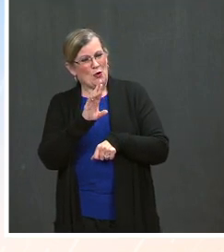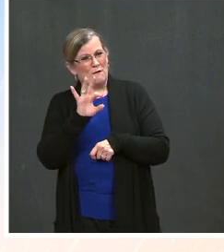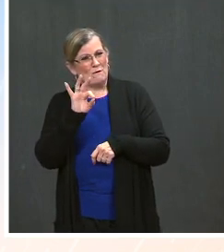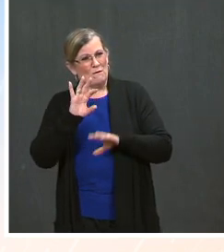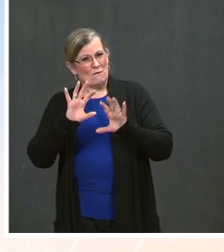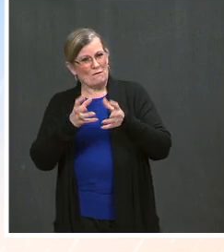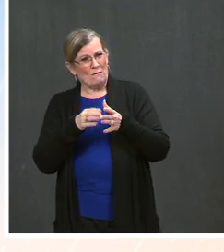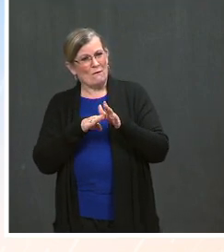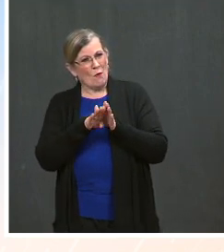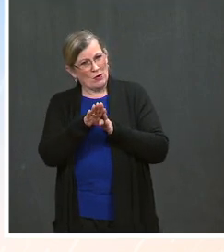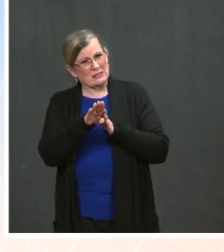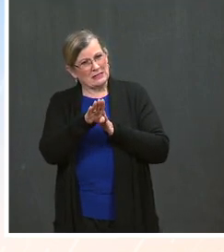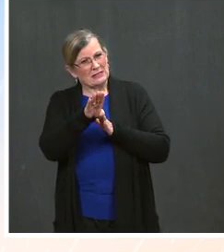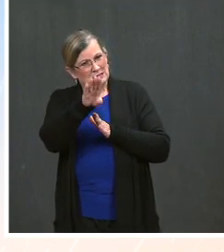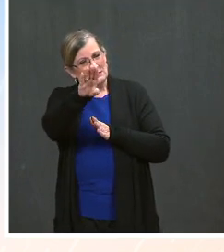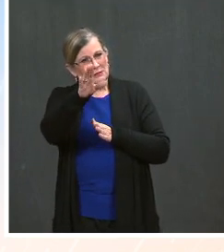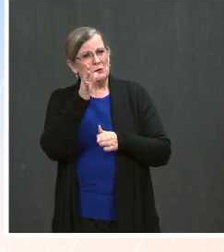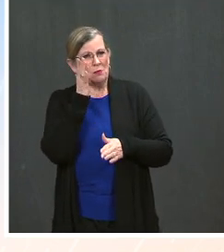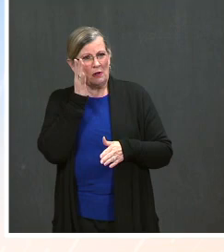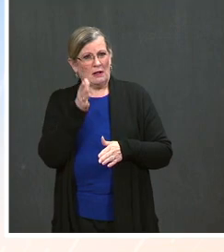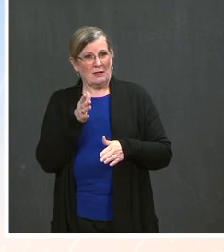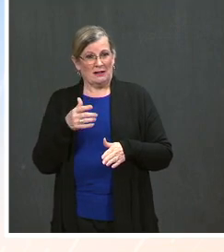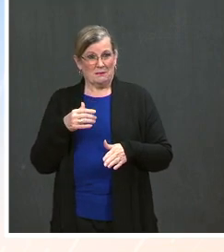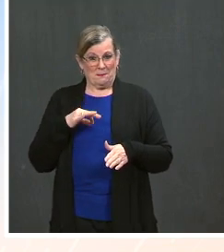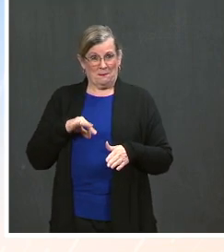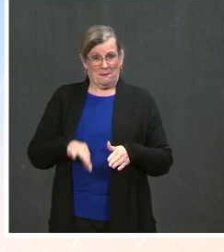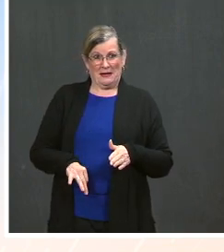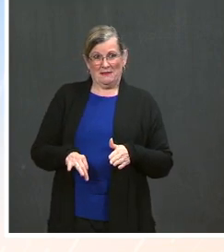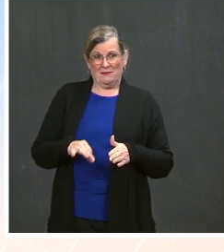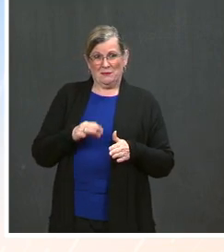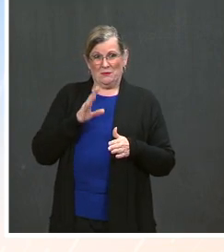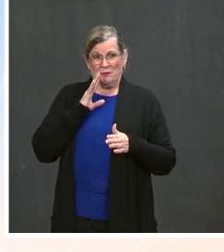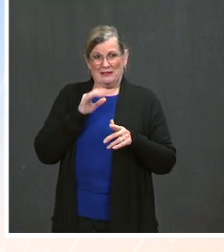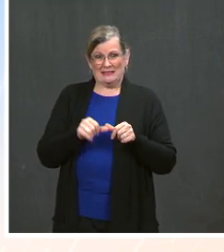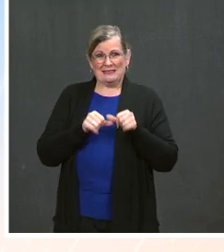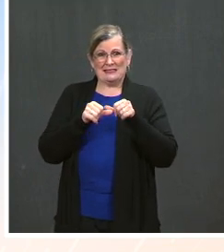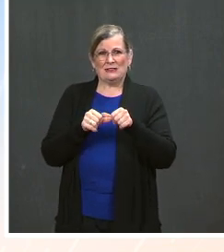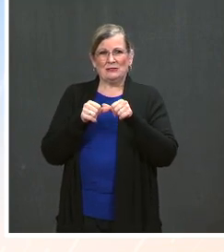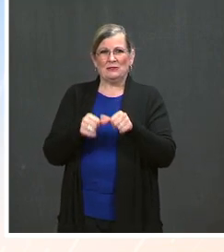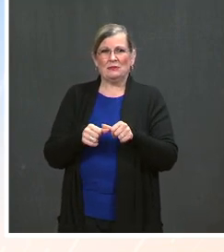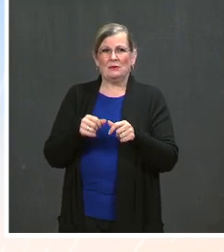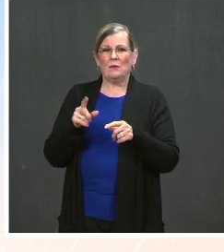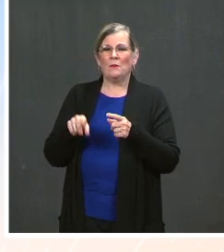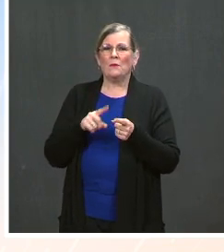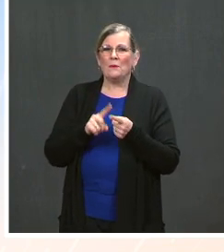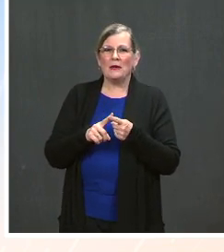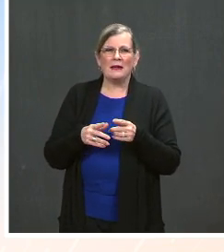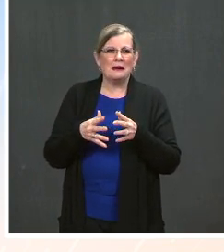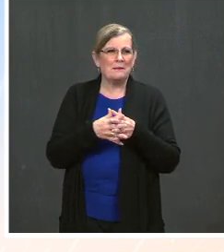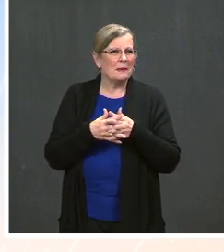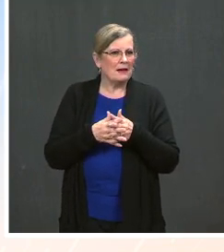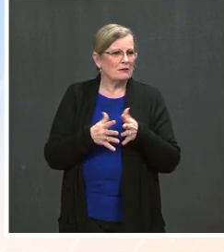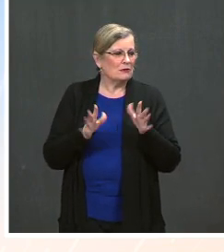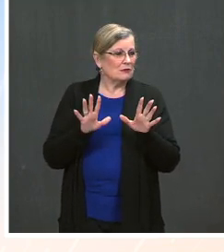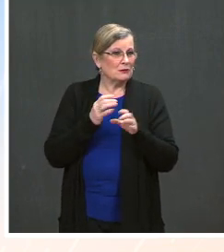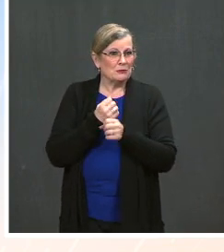A lot of the benefits will continue once the American Rescue Plan is played through. Second are the blue-collar workers